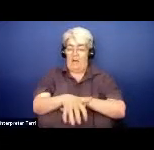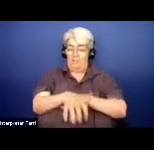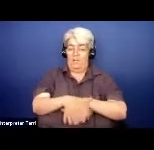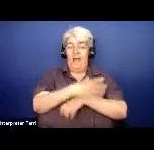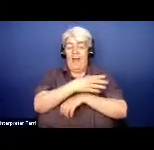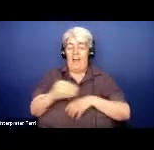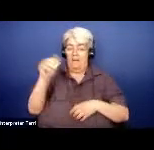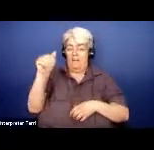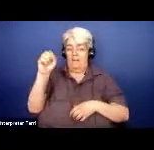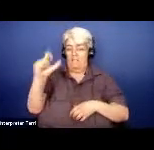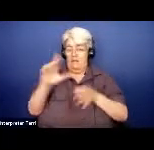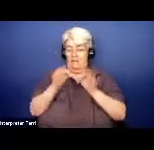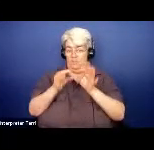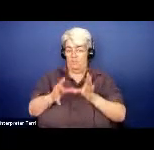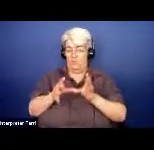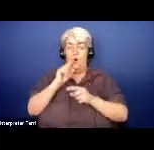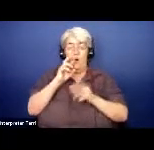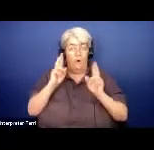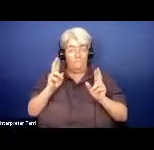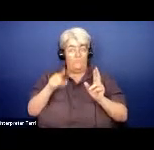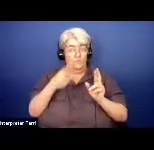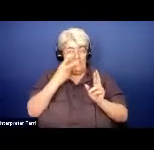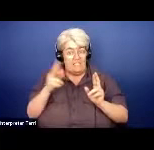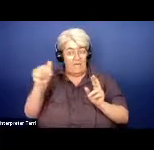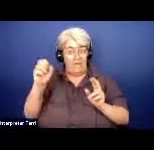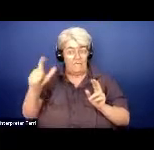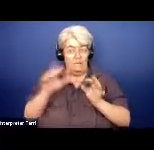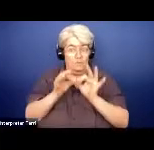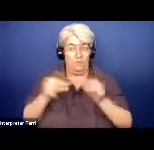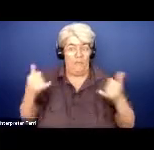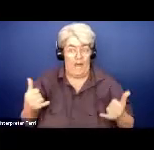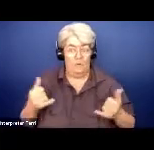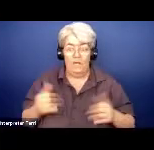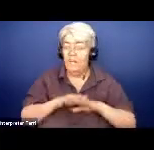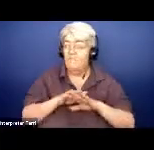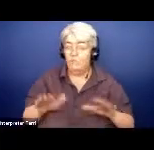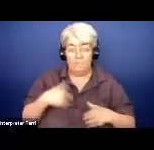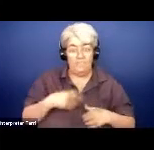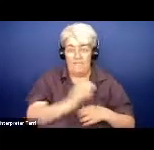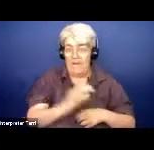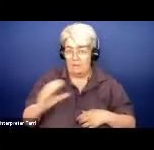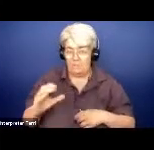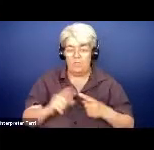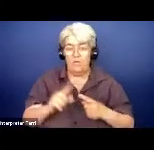sign language interpreter who you hopefully see on your screen there. If you don't see the captioning, move your cursor. There